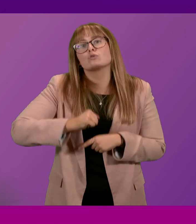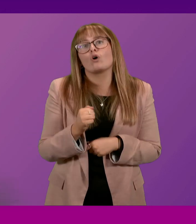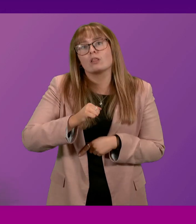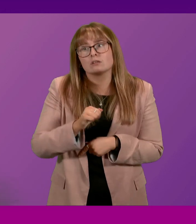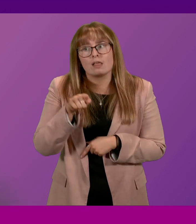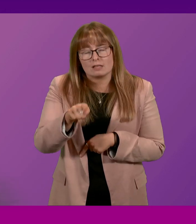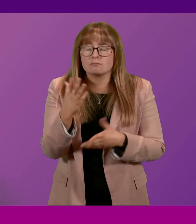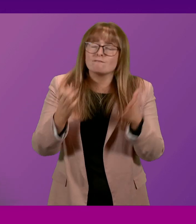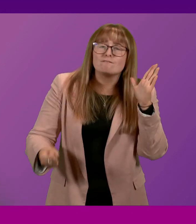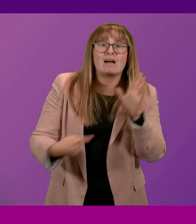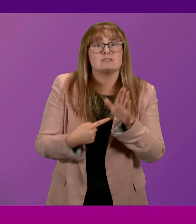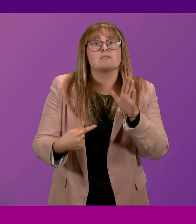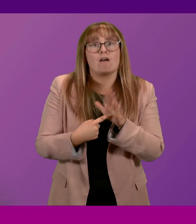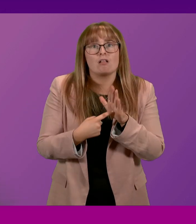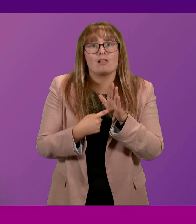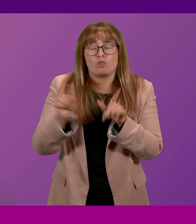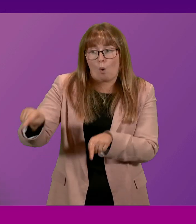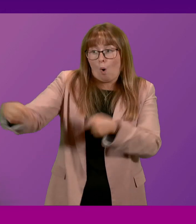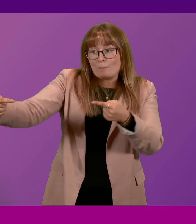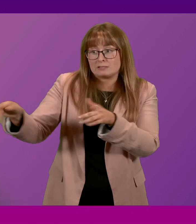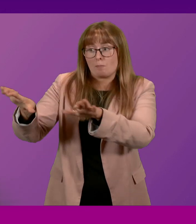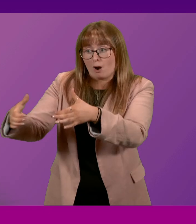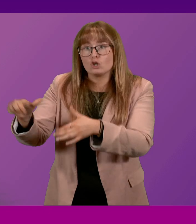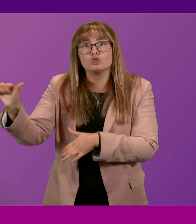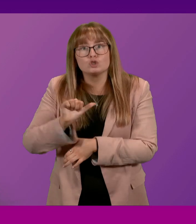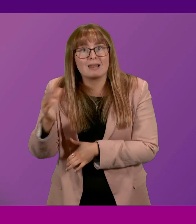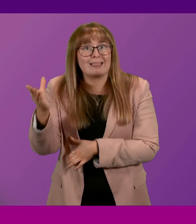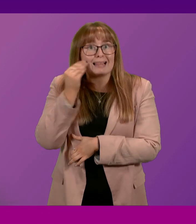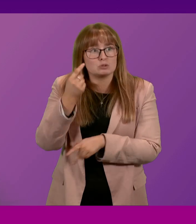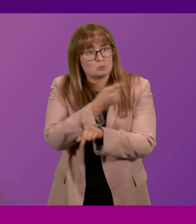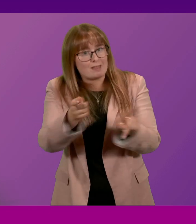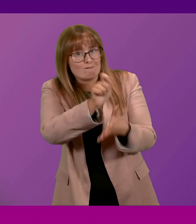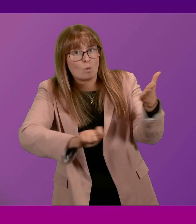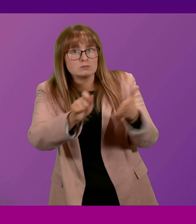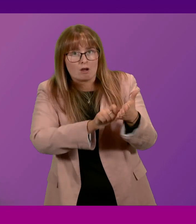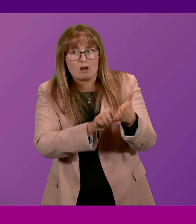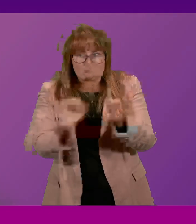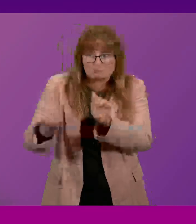is vital that Opposition parties listen to their voters and support the budget?